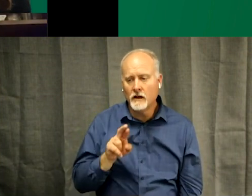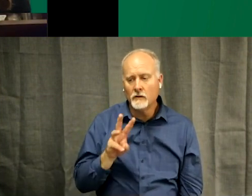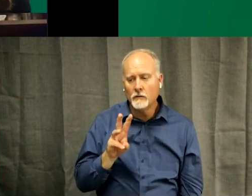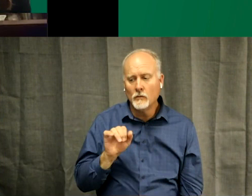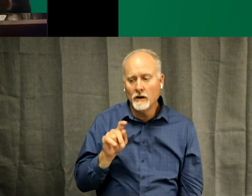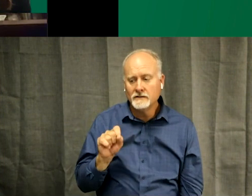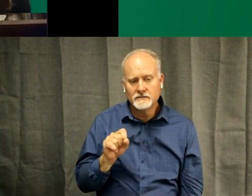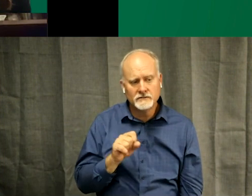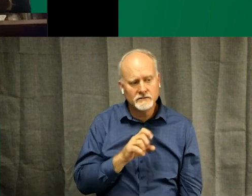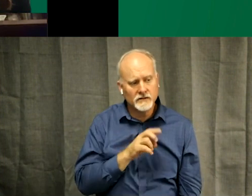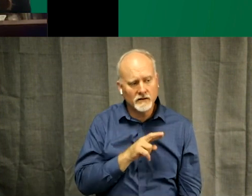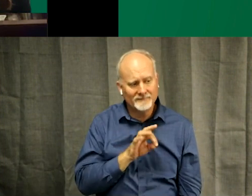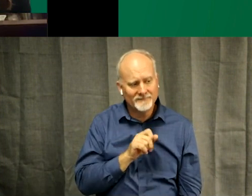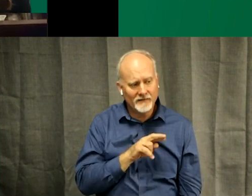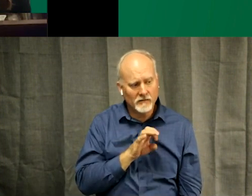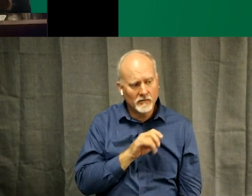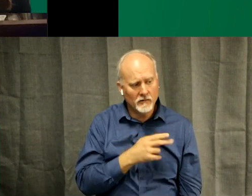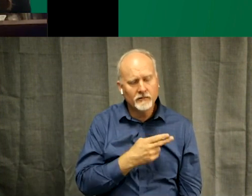i'll be glad to answer that uh when when a student